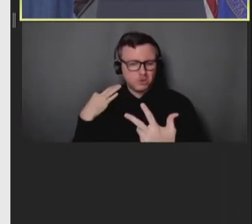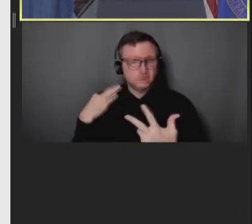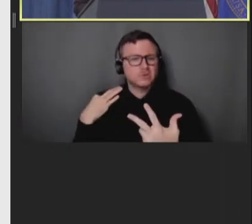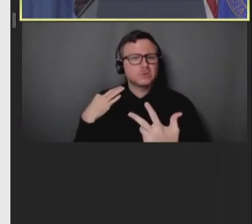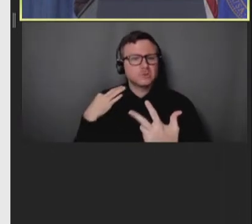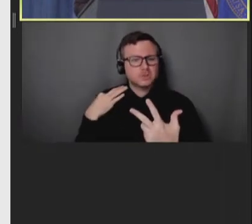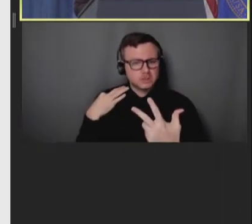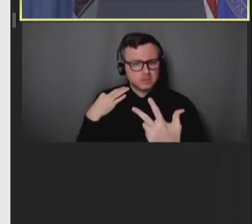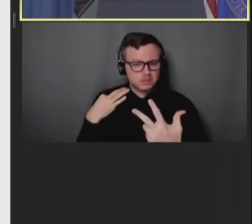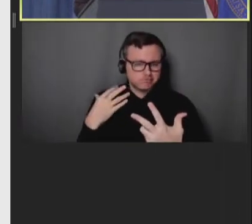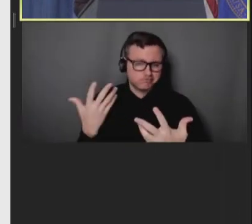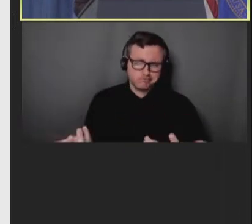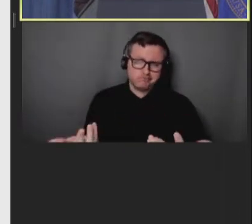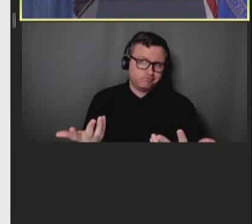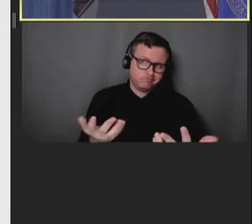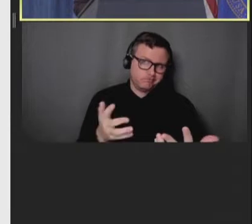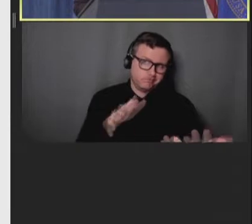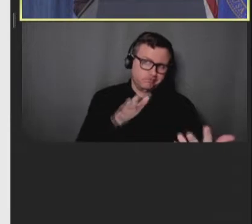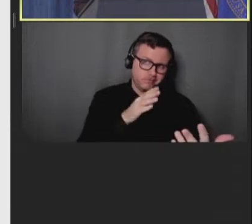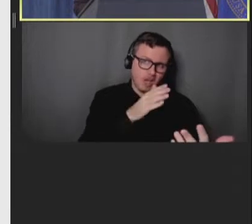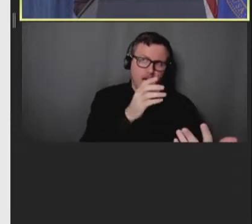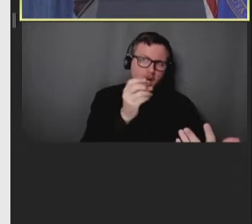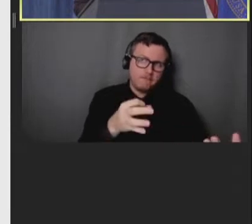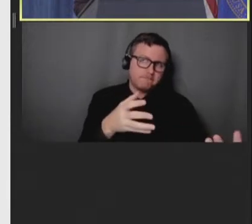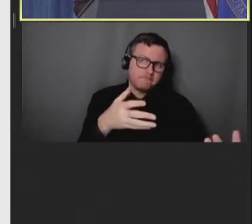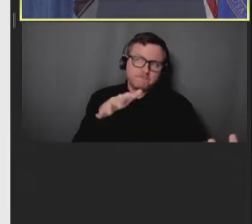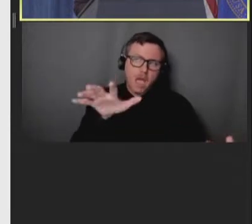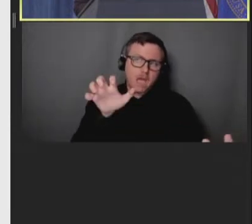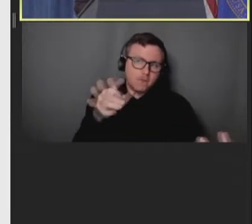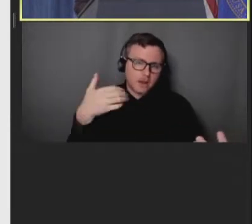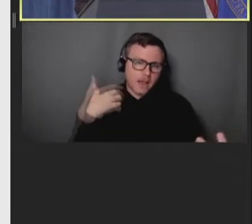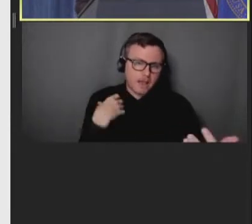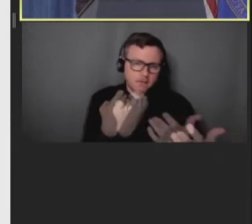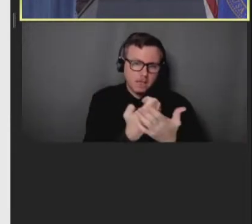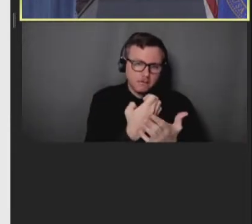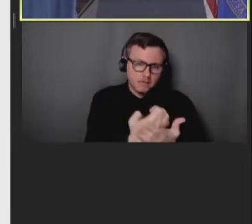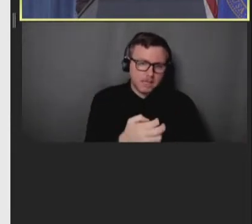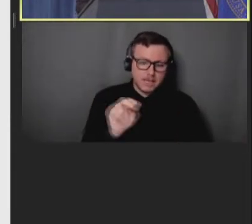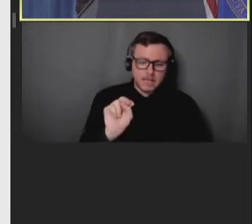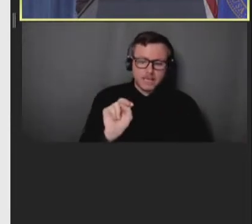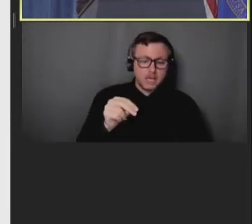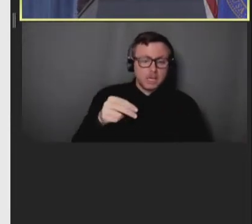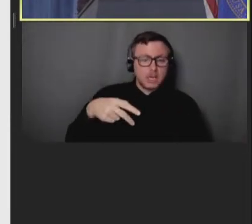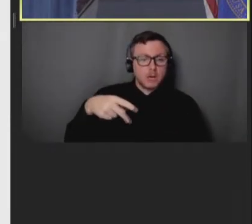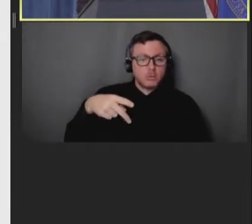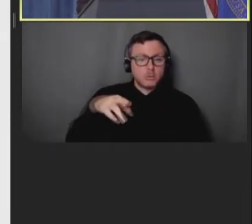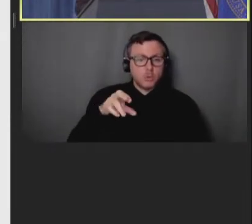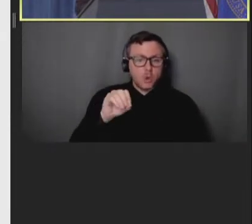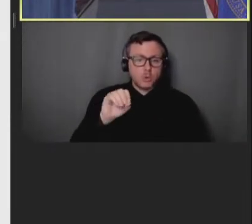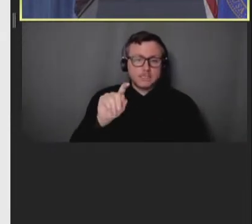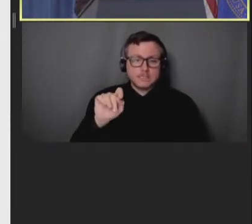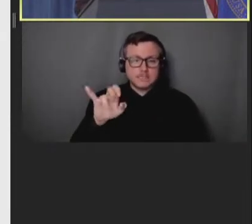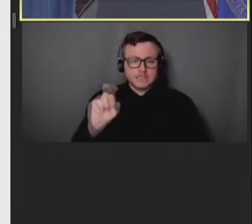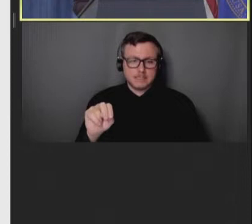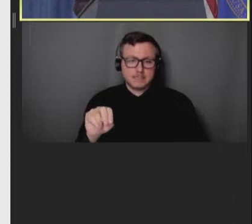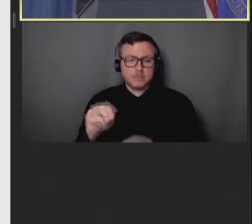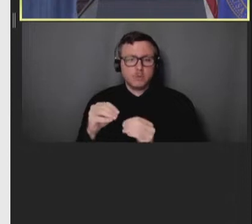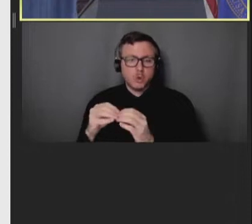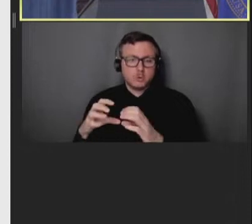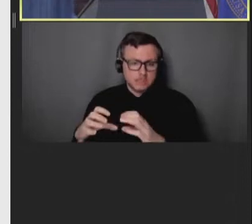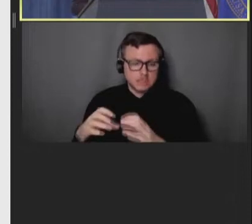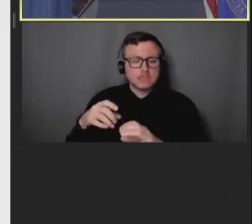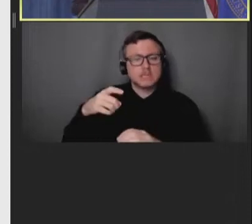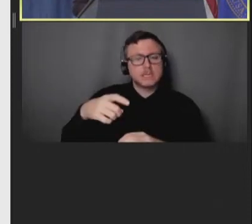roughly 500 individuals that had evidence of end protein or an underlying preceding neutralizing